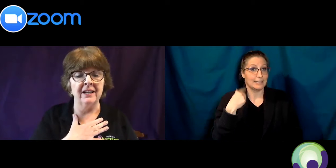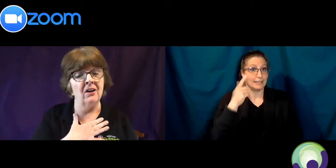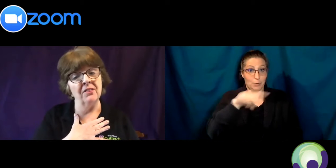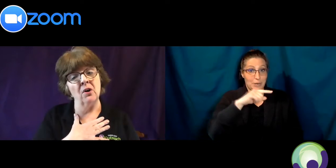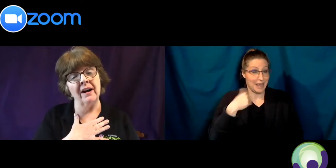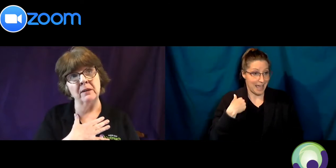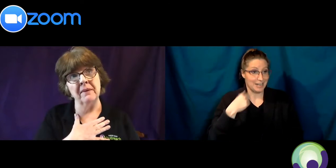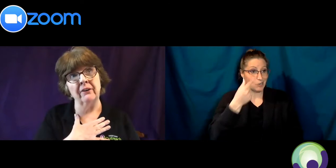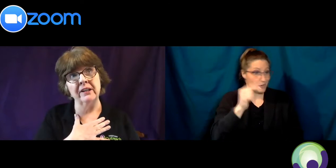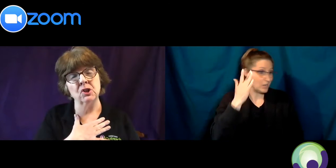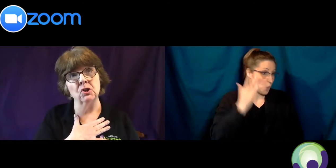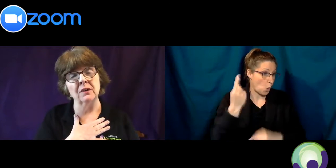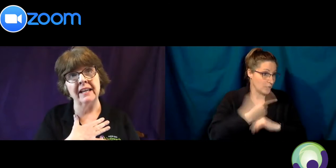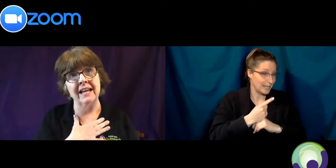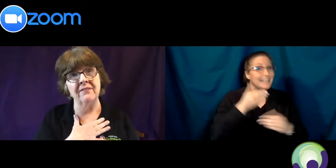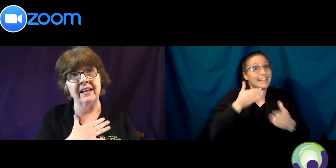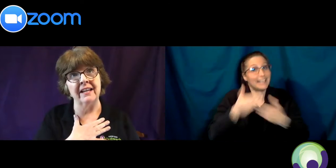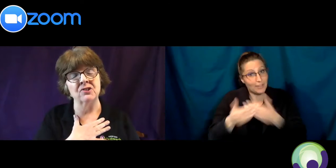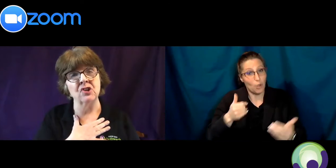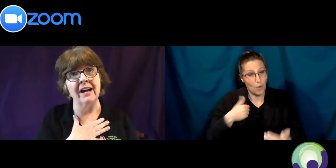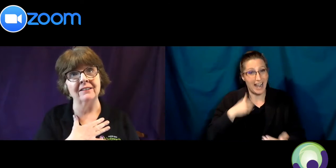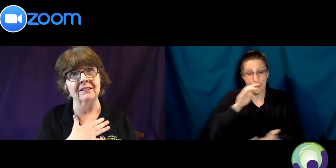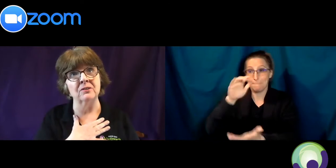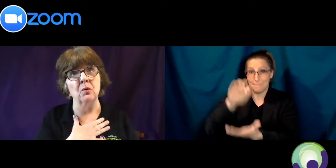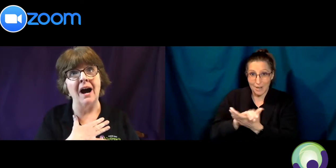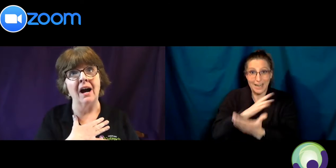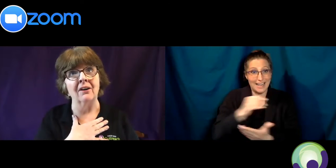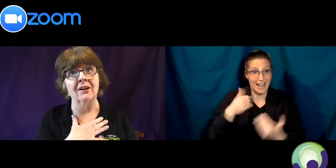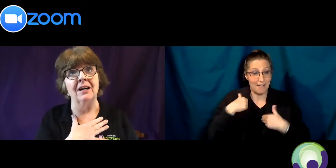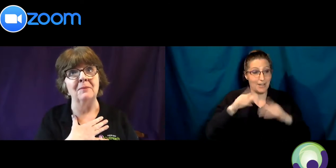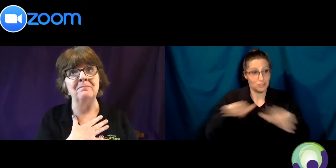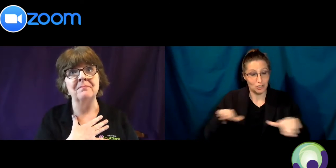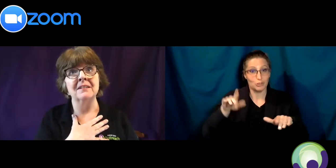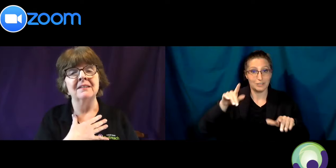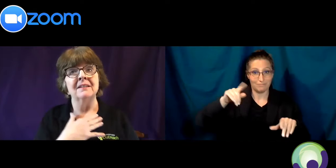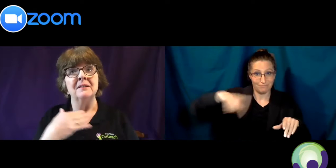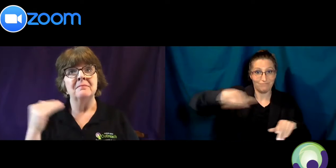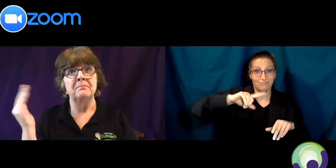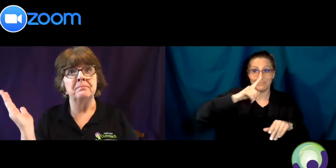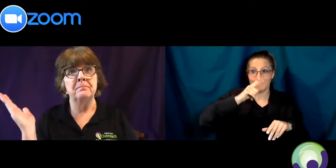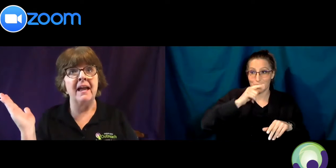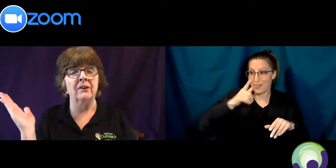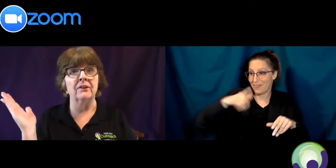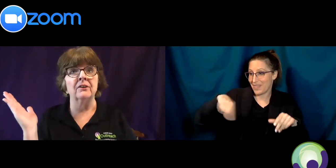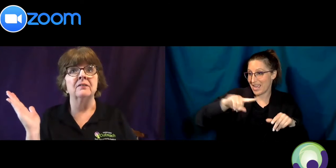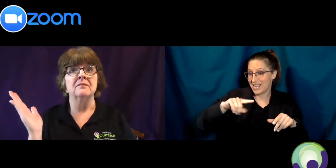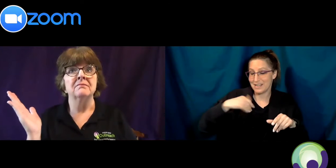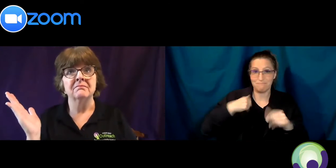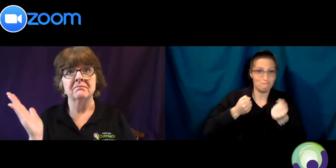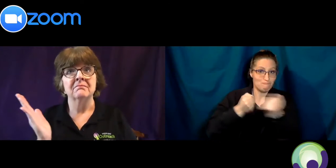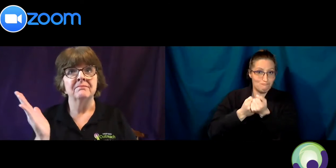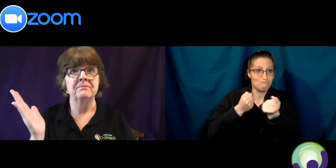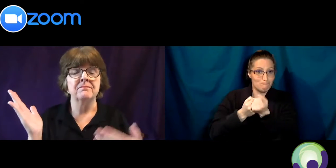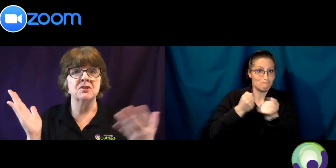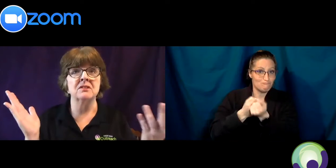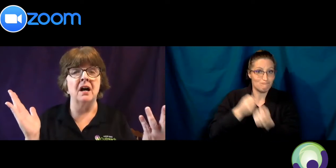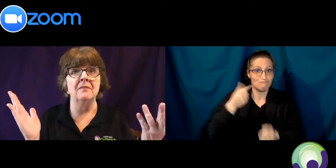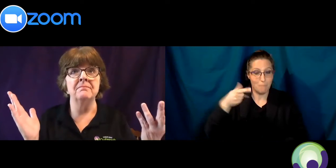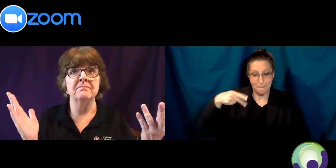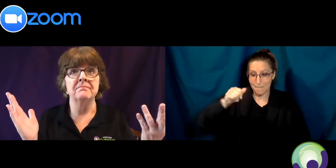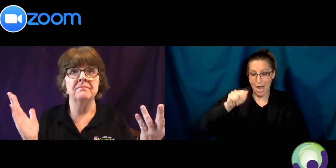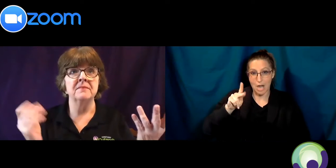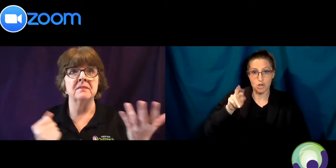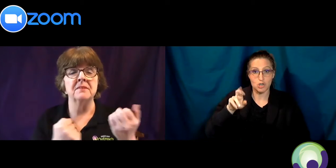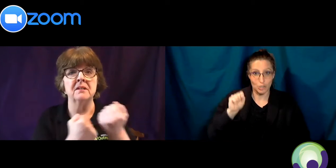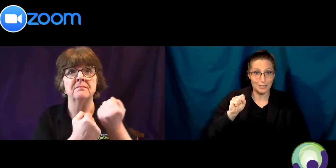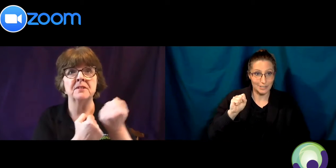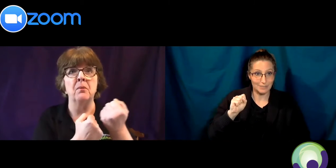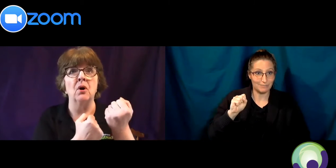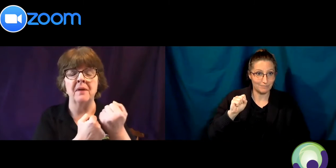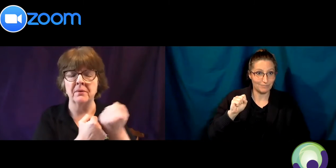although I am married to and have a child who are Packer...the support members.